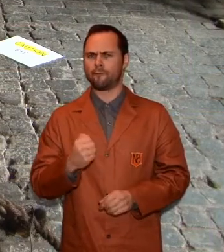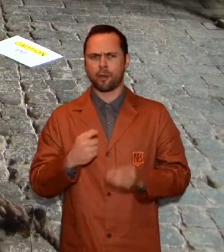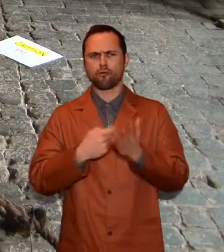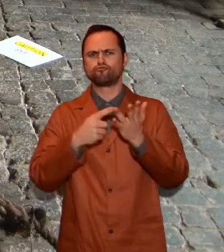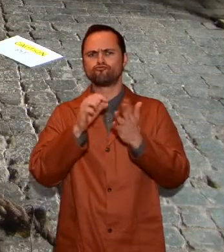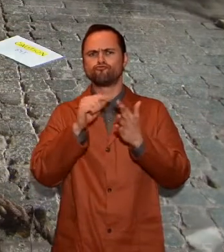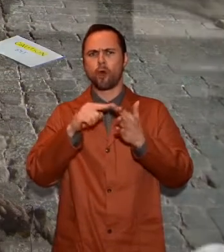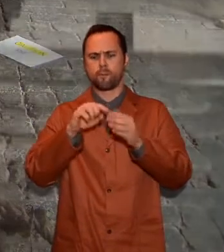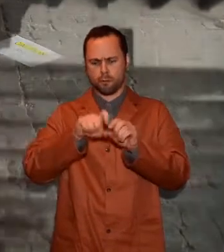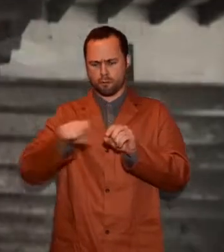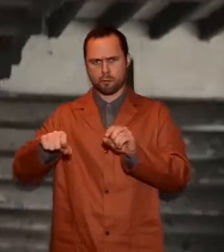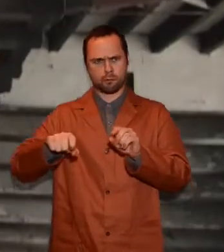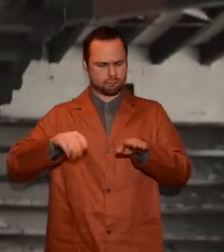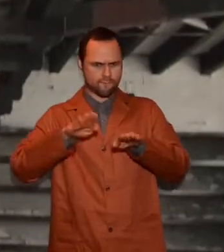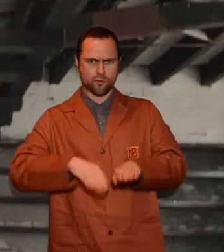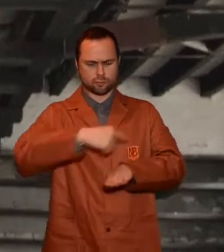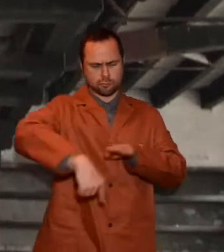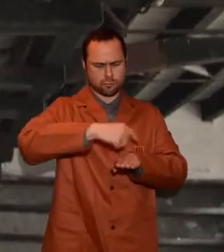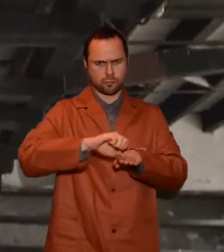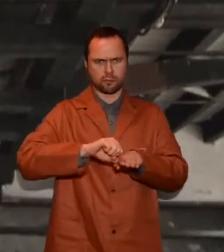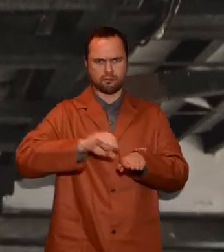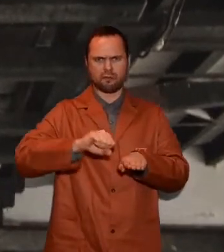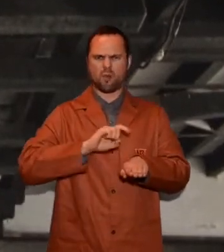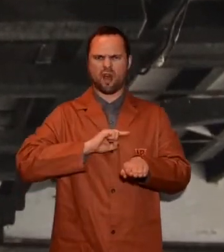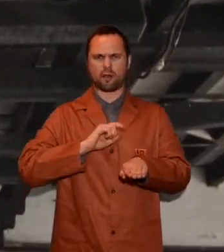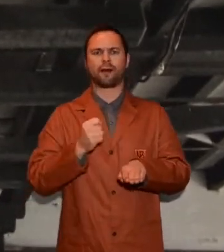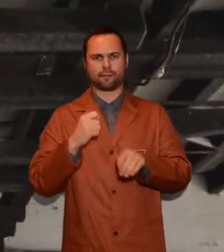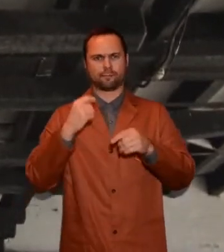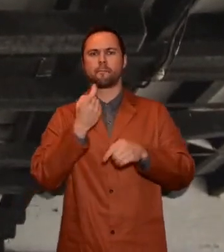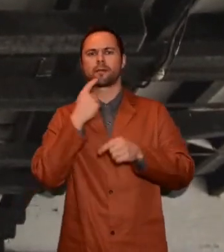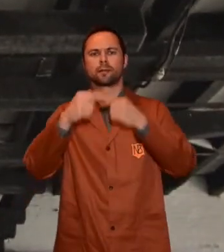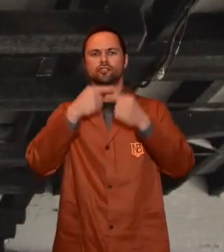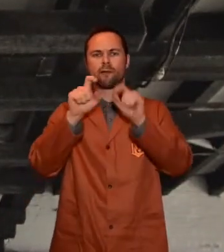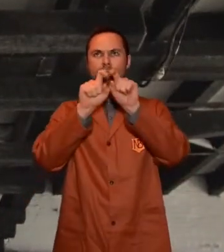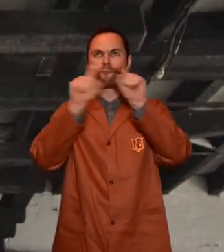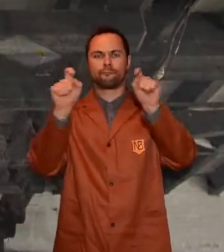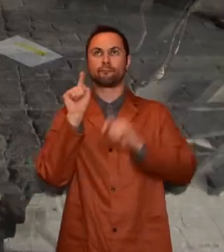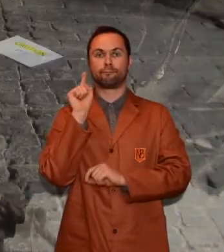Above me there's a rotating shaft. And this rope goes over that rotating shaft.